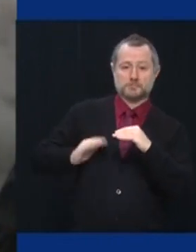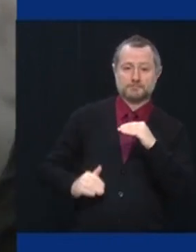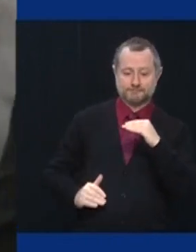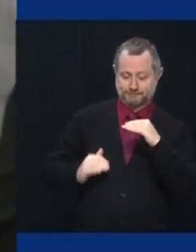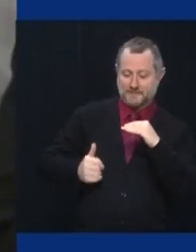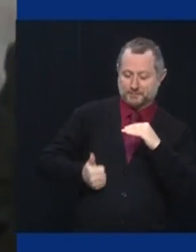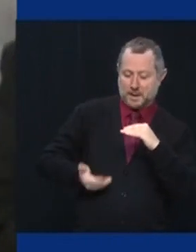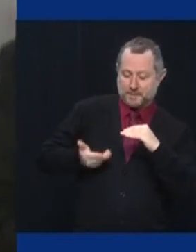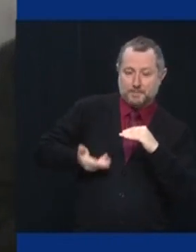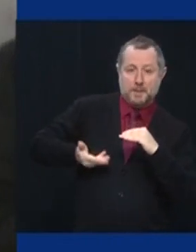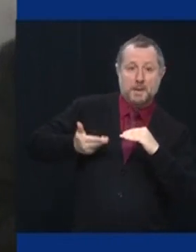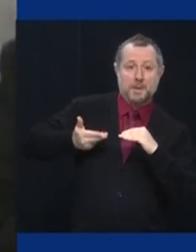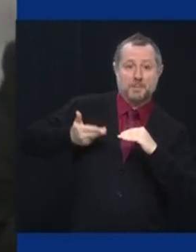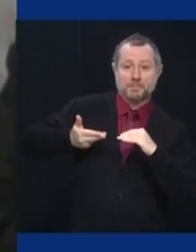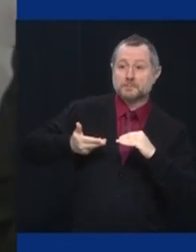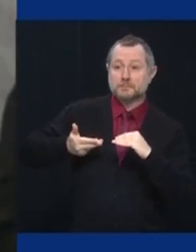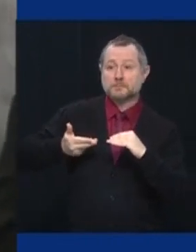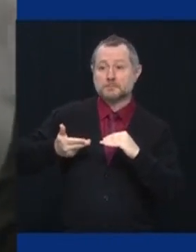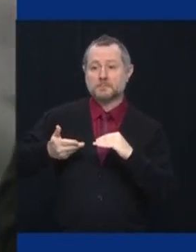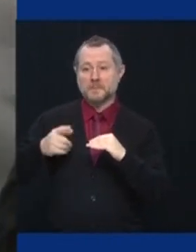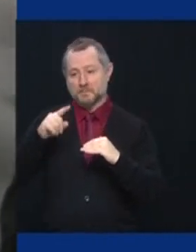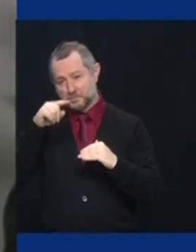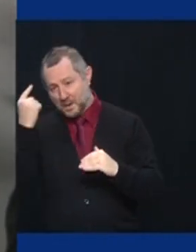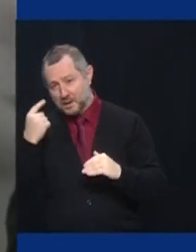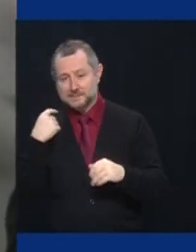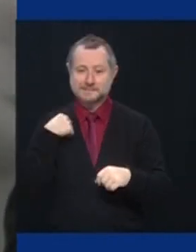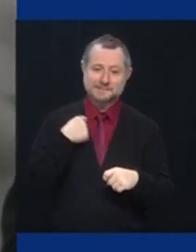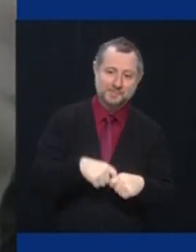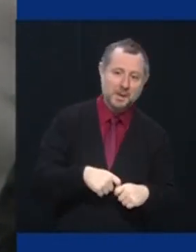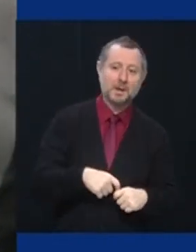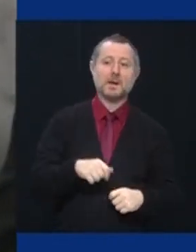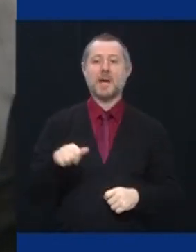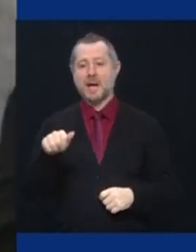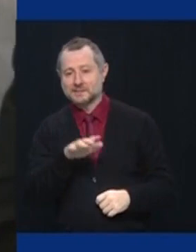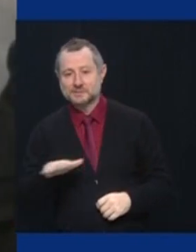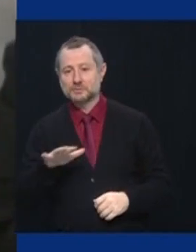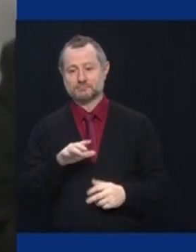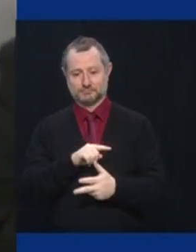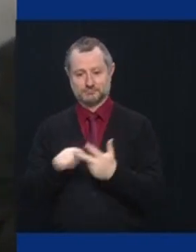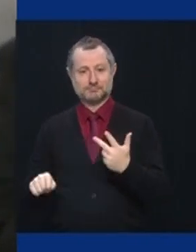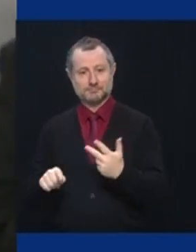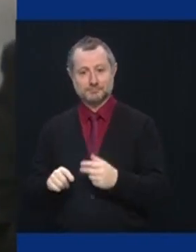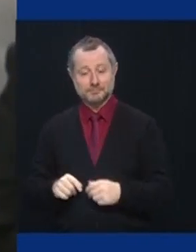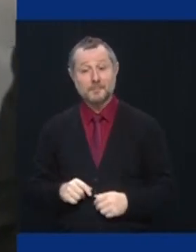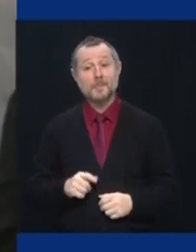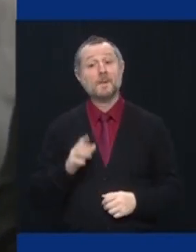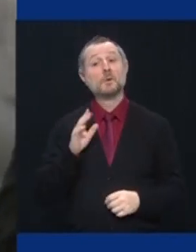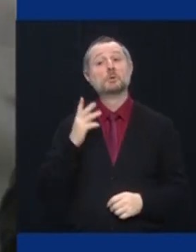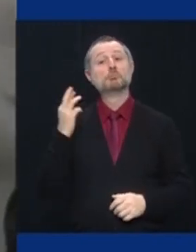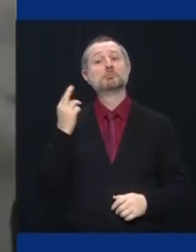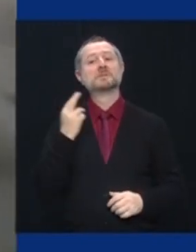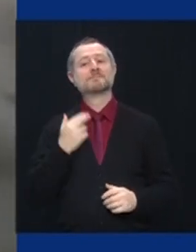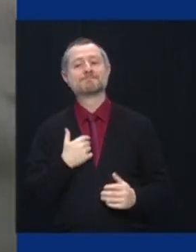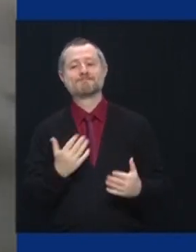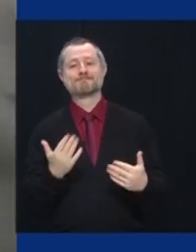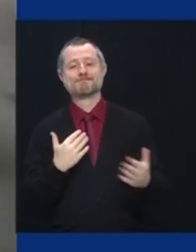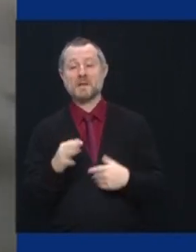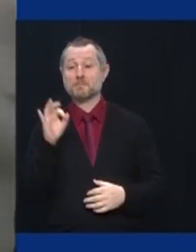THOSE WHO HAVE BEEN VACCINATED. SO, WE NEED TO INCREASE THE VACCINATION NUMBER FOR THE BLACK, HISPANIC, AND ASIAN